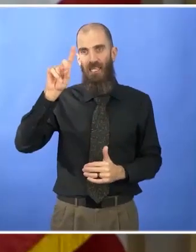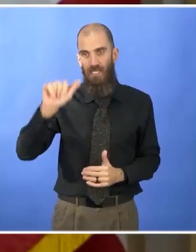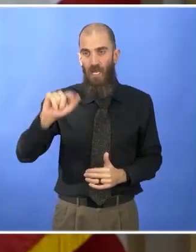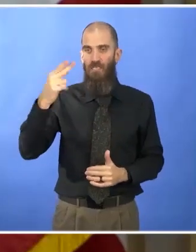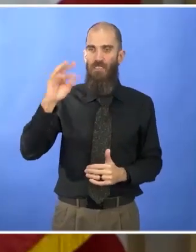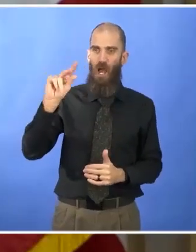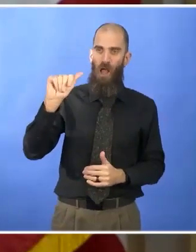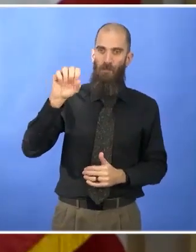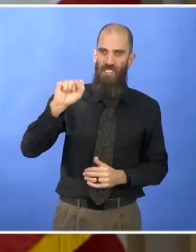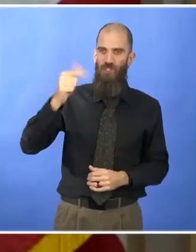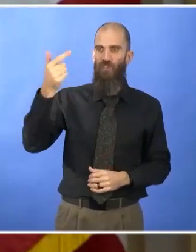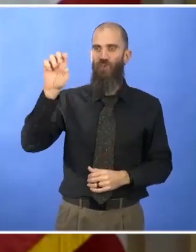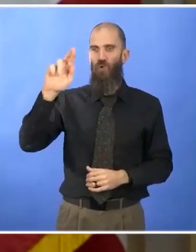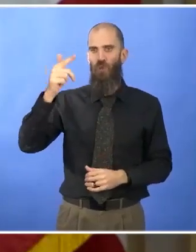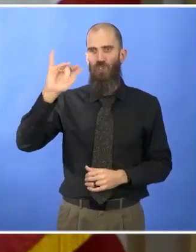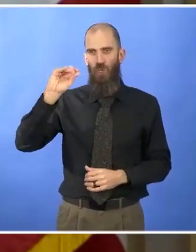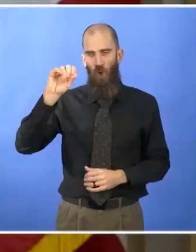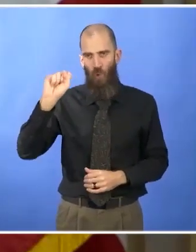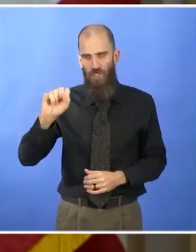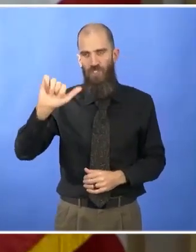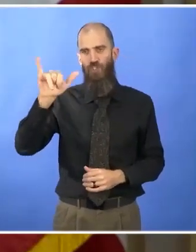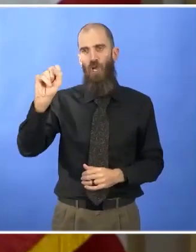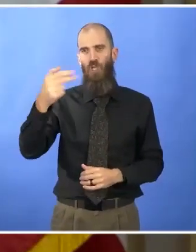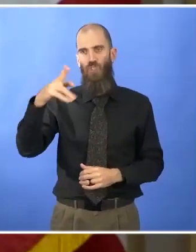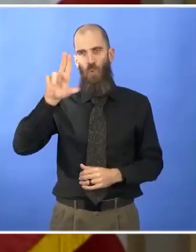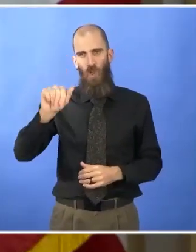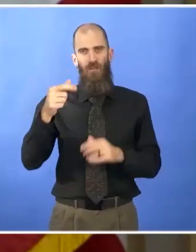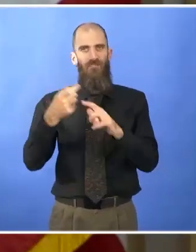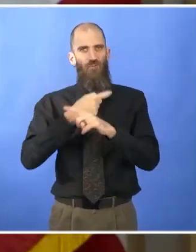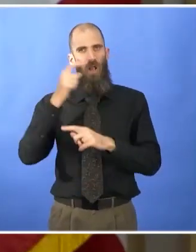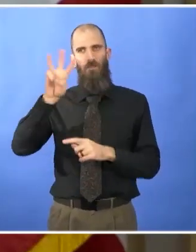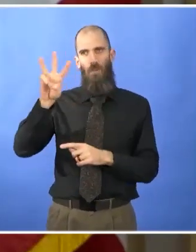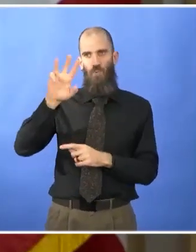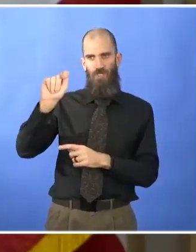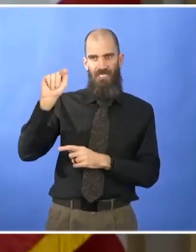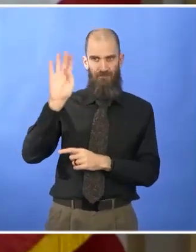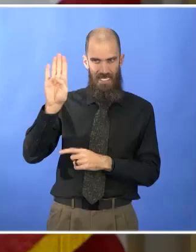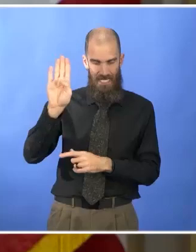WEBRE, LINDA CHANG, JOSHUA SMITH FROM THE WIRELESS